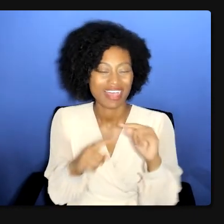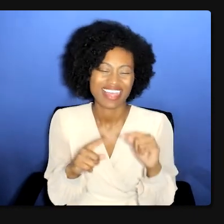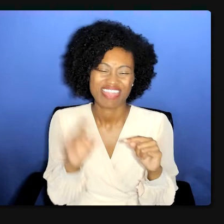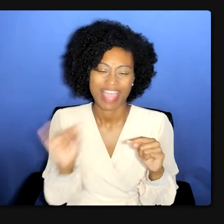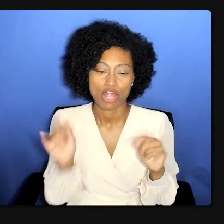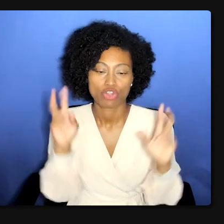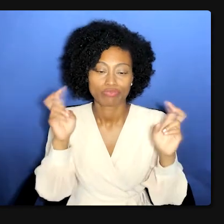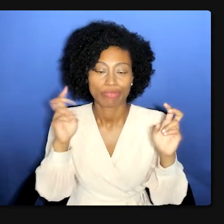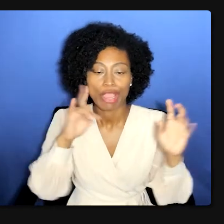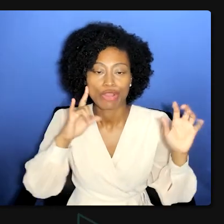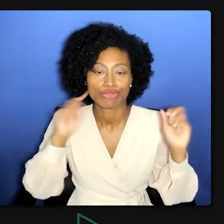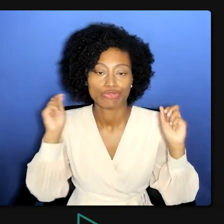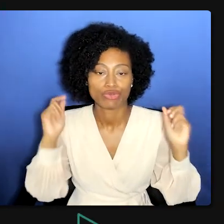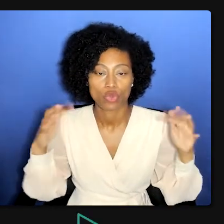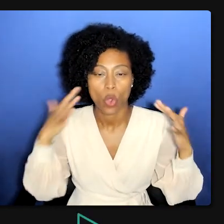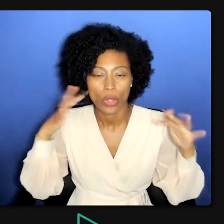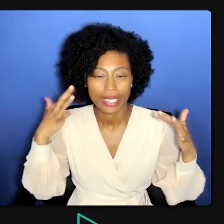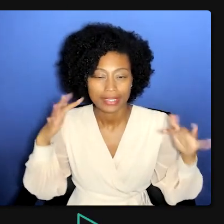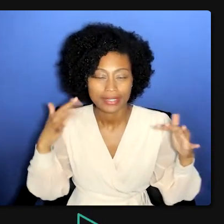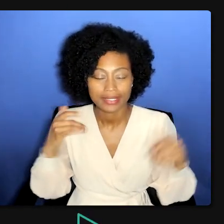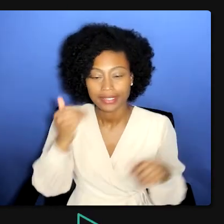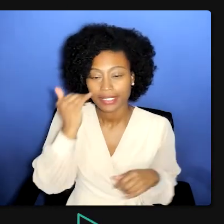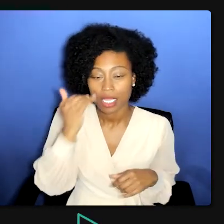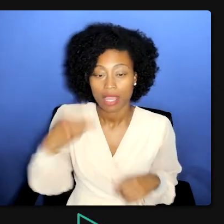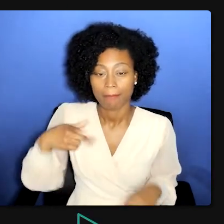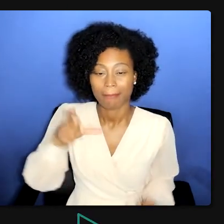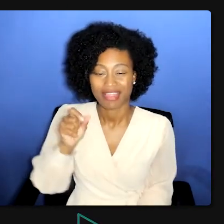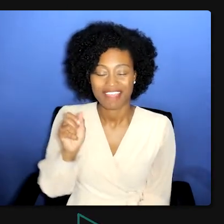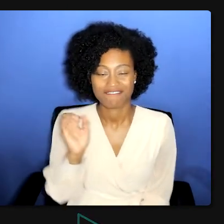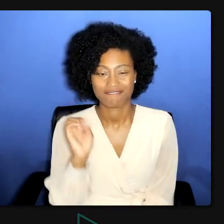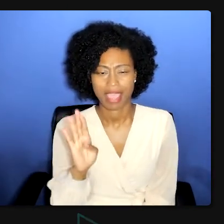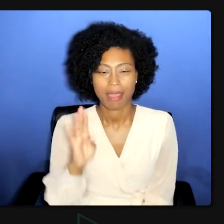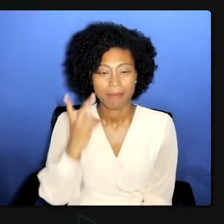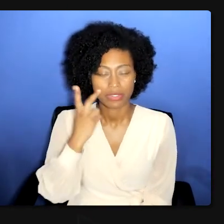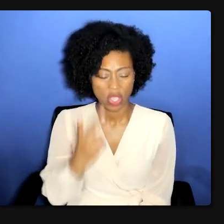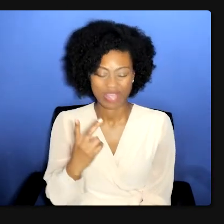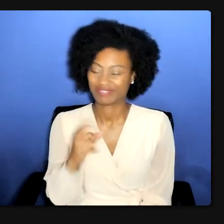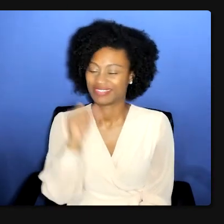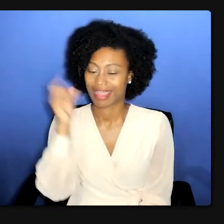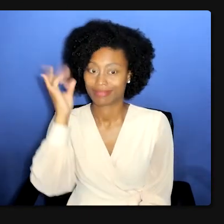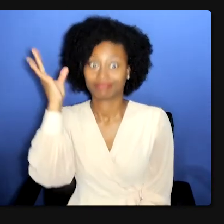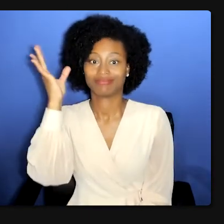And again, as you would expect, PlayFab showed that this was not statistically significant.